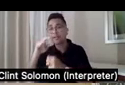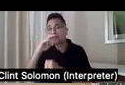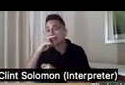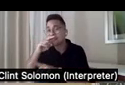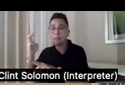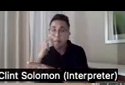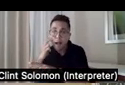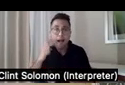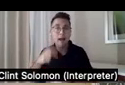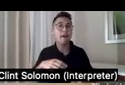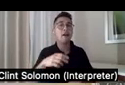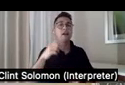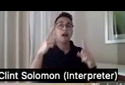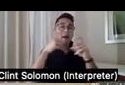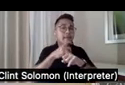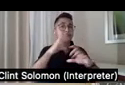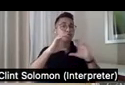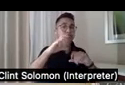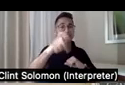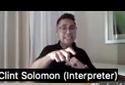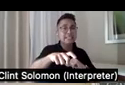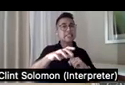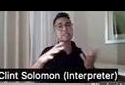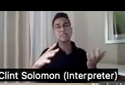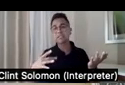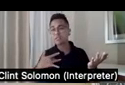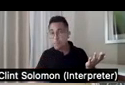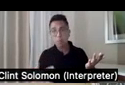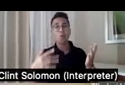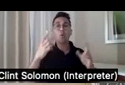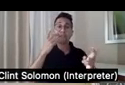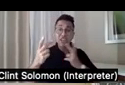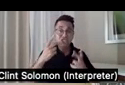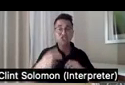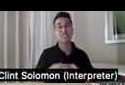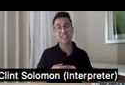communication needs and typical vision i think you might find the paths to literacy